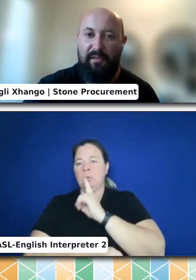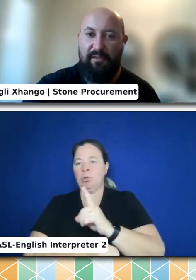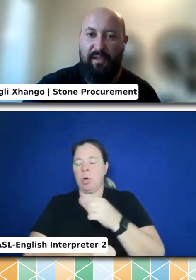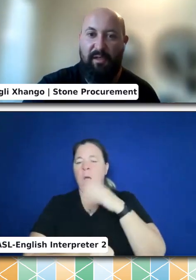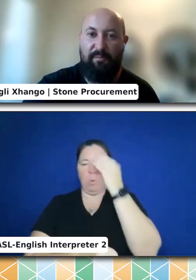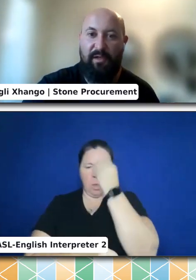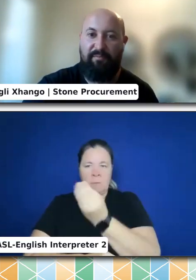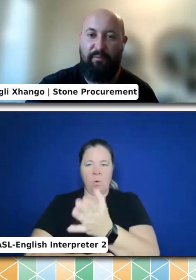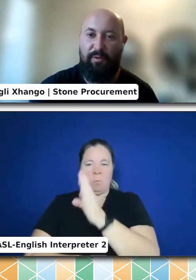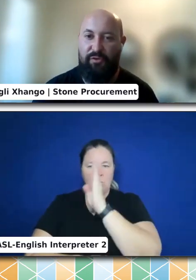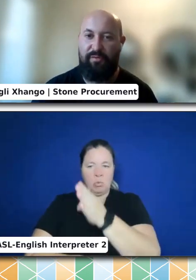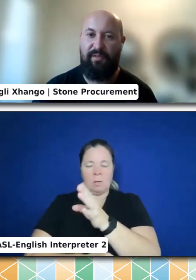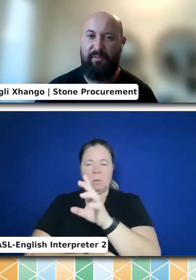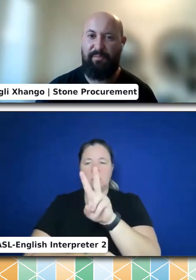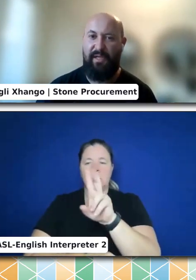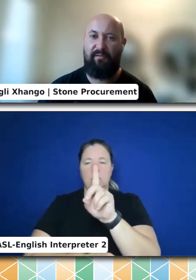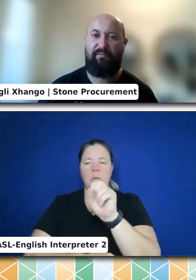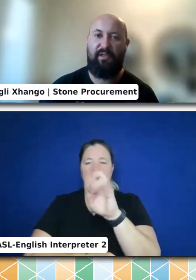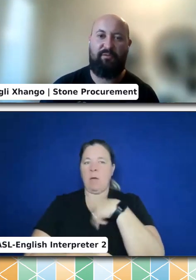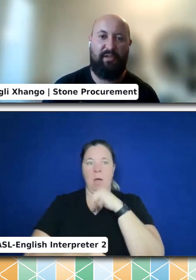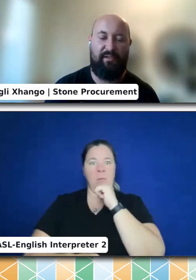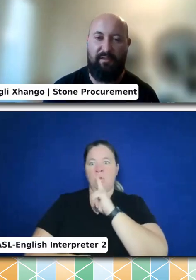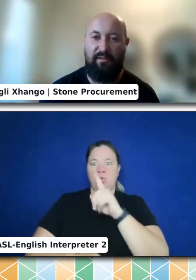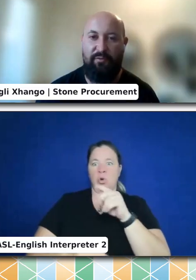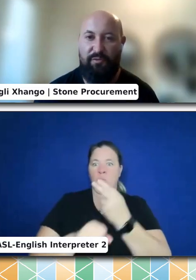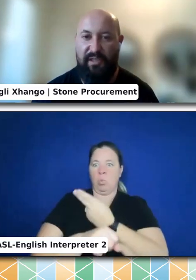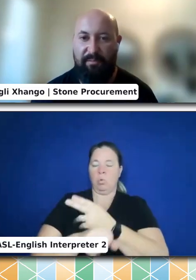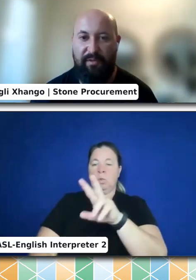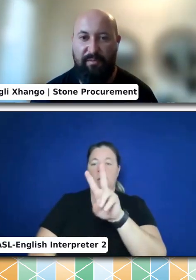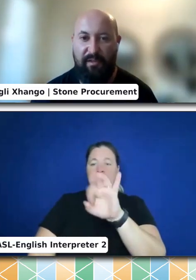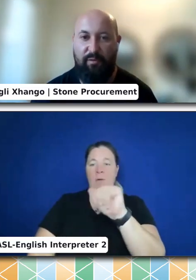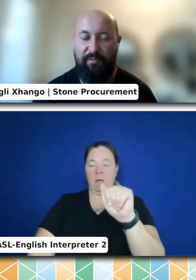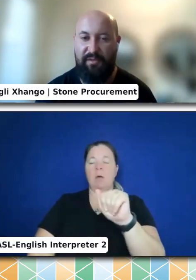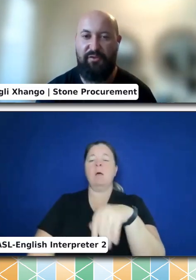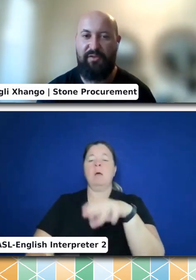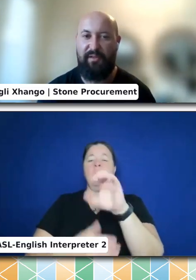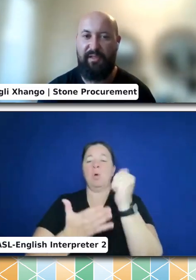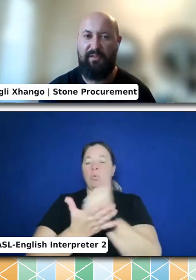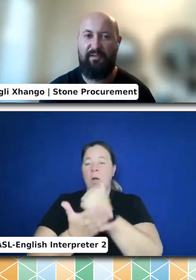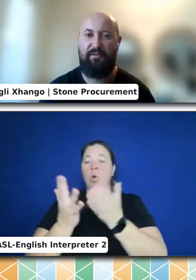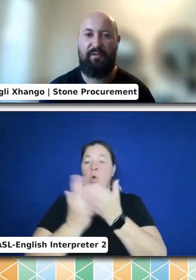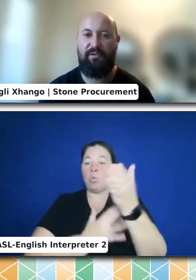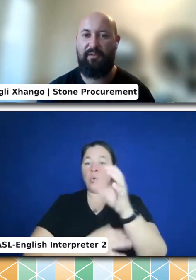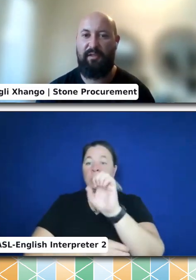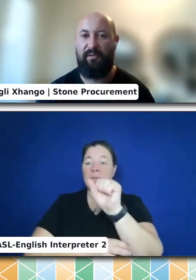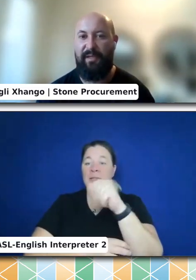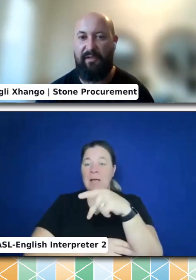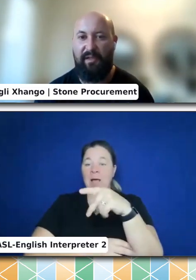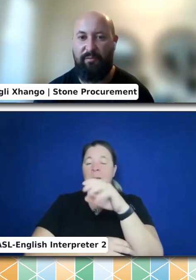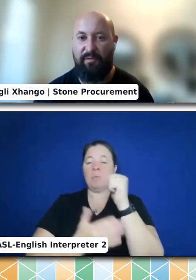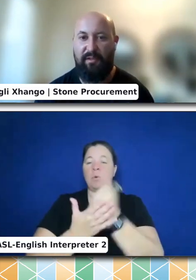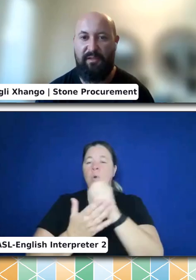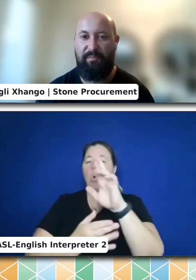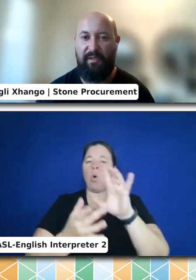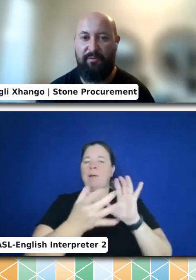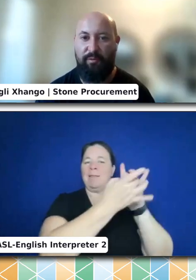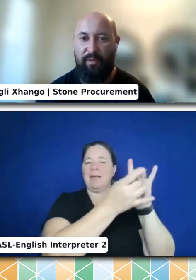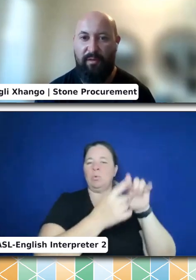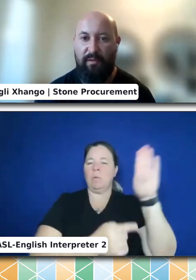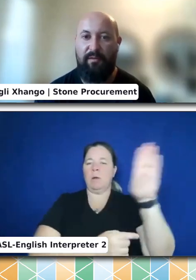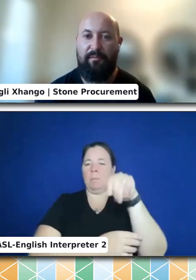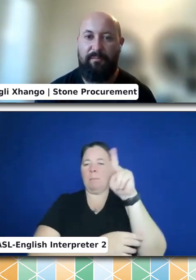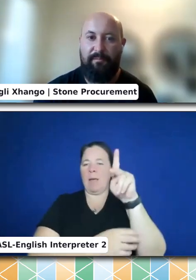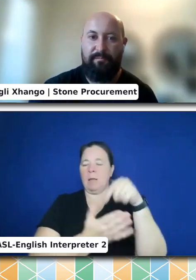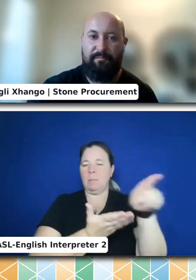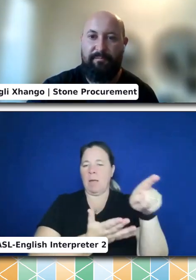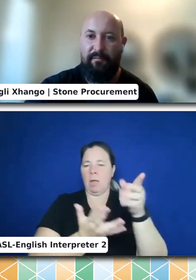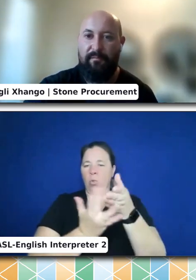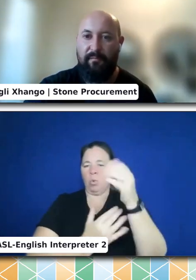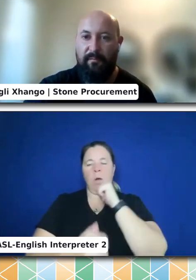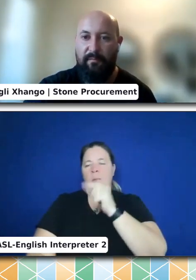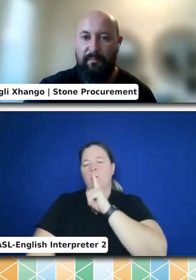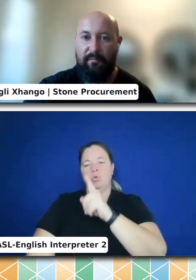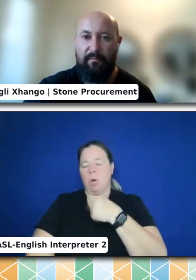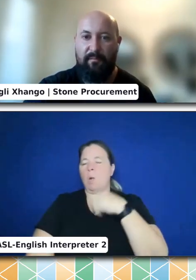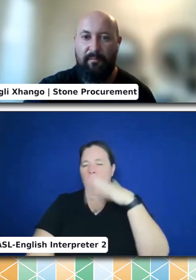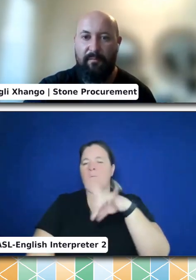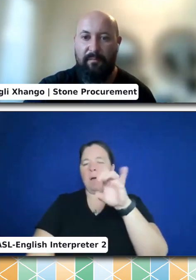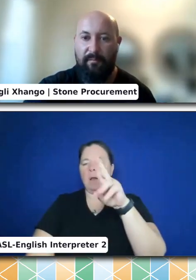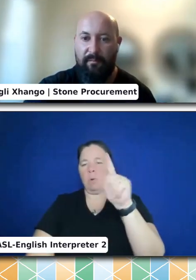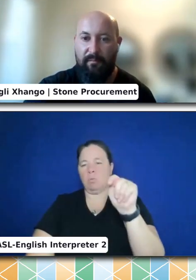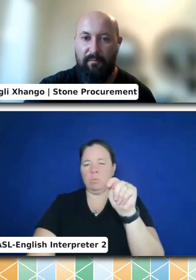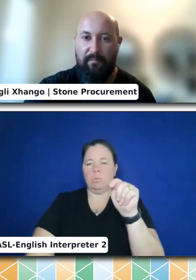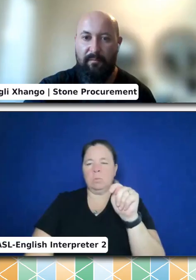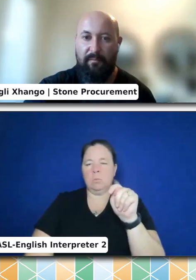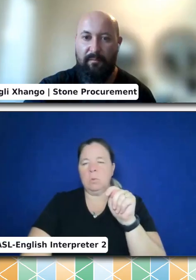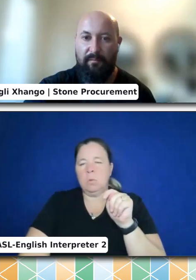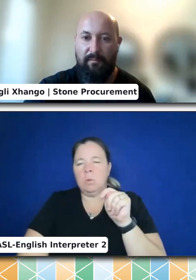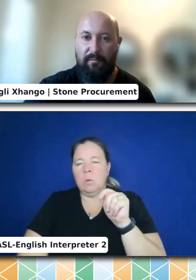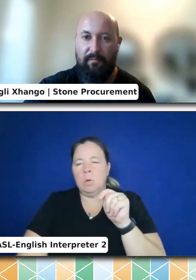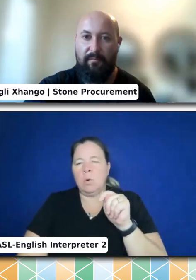Because I'm not fully sure if they can pay via credit cards through SOP Ariba, or if it's just linked to their, uh, bank accounts that they pay through.